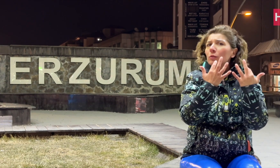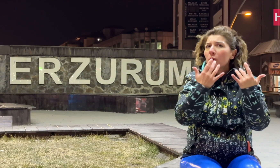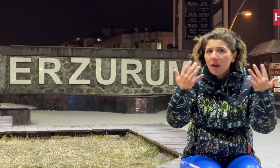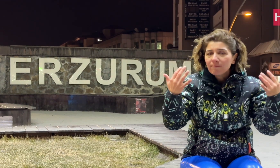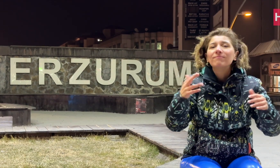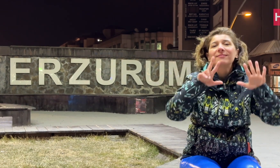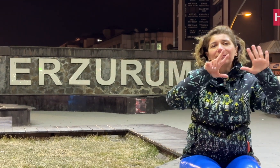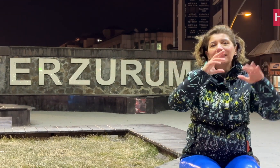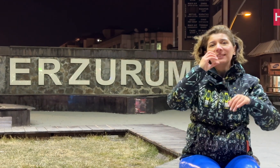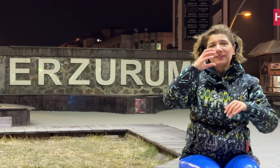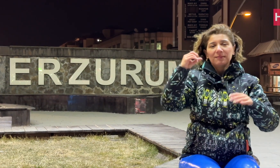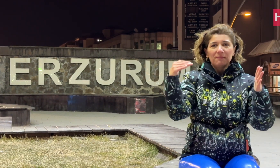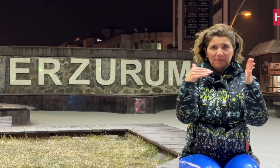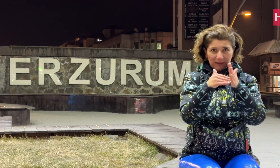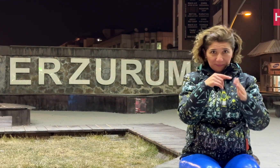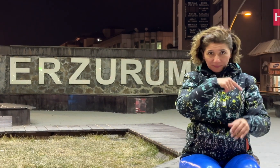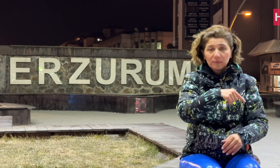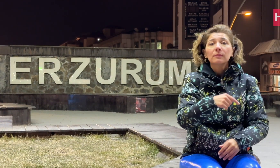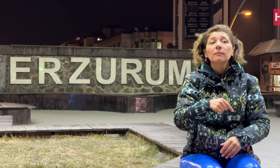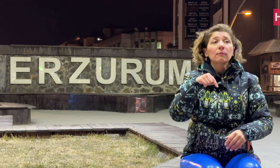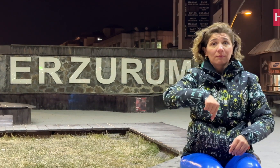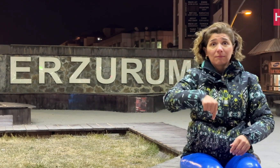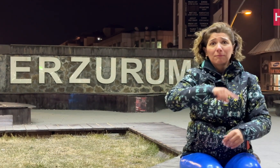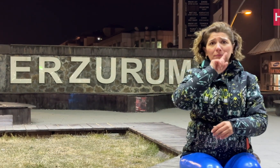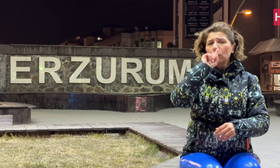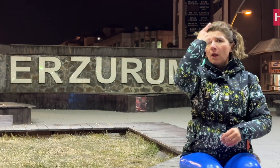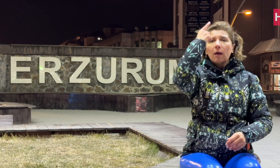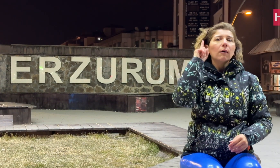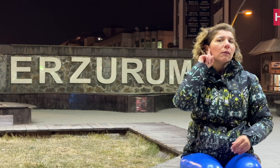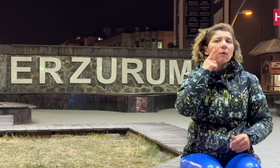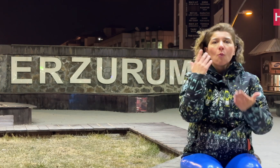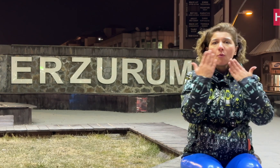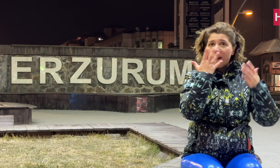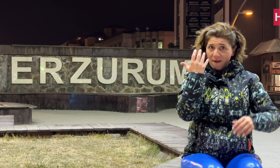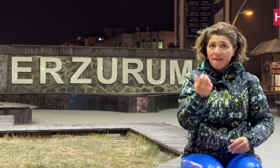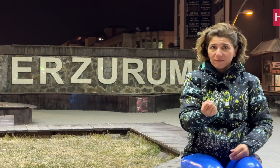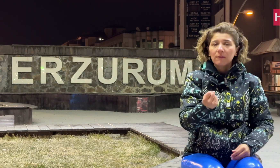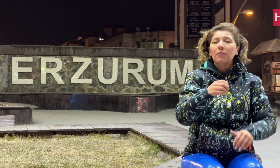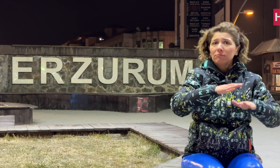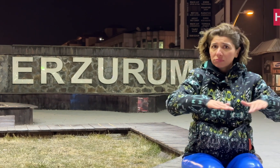[Burcu]: The population in Erzurum is 800,000. We have an elementary